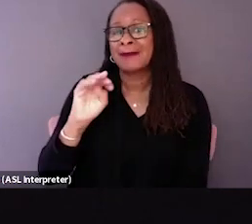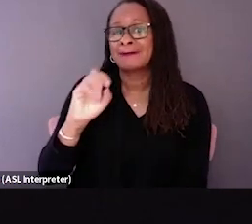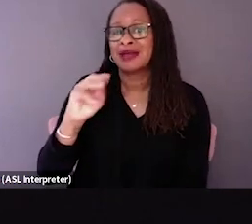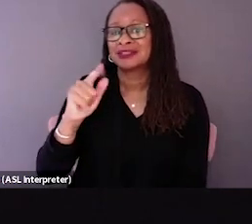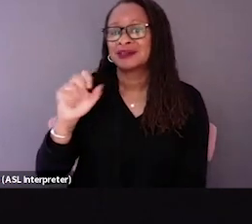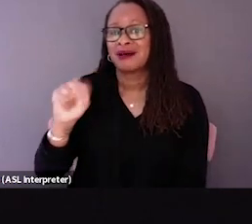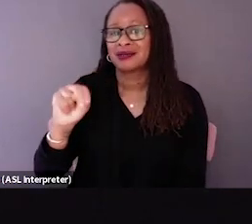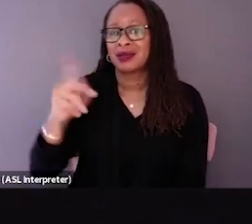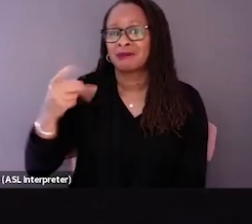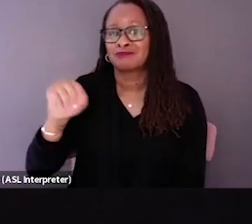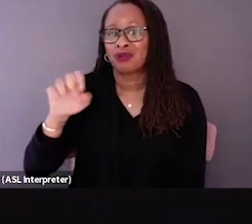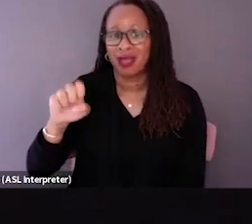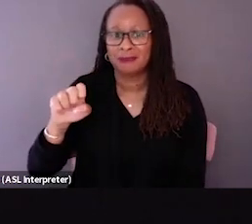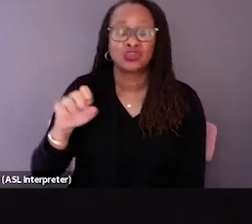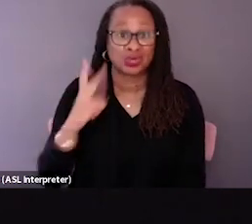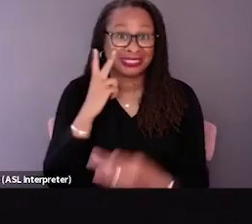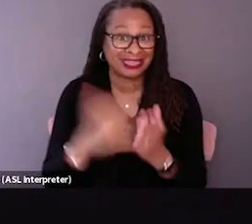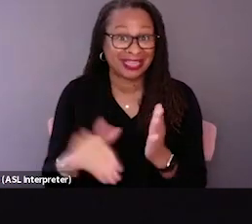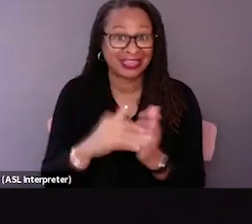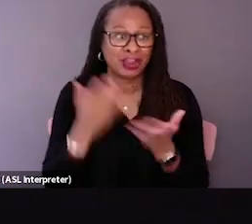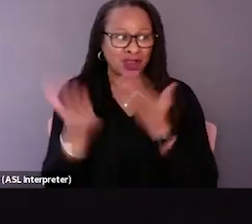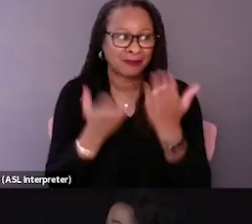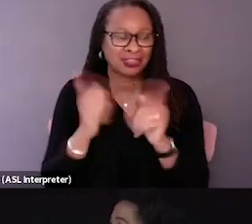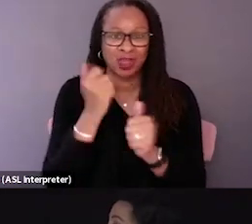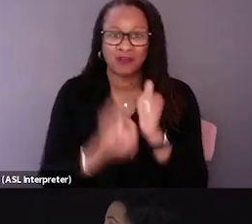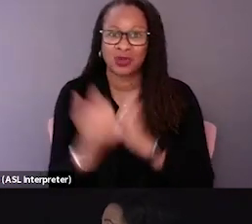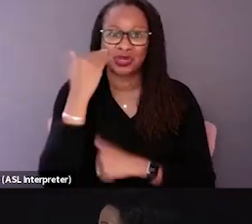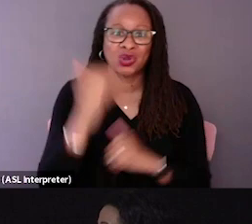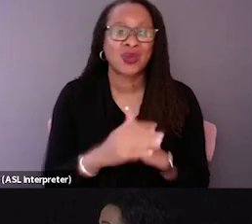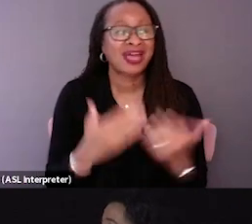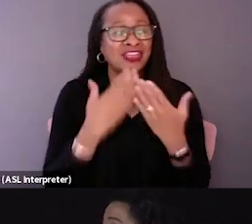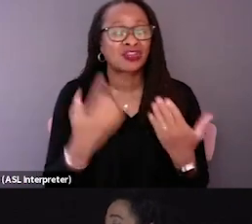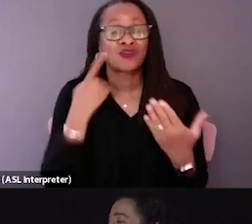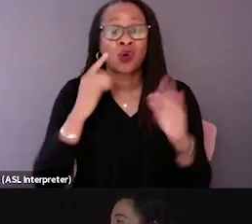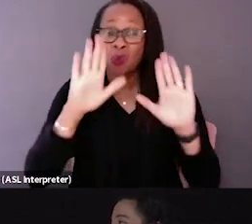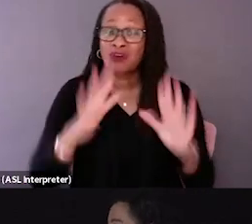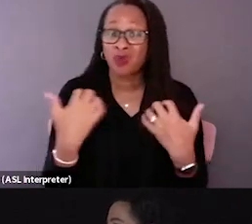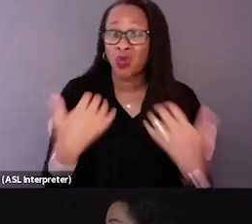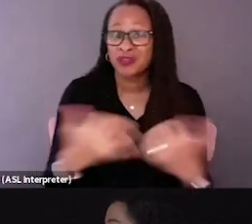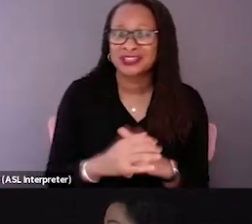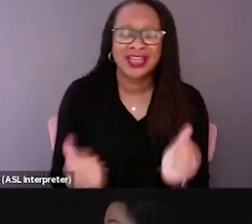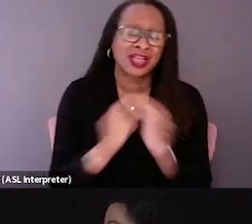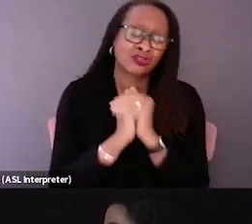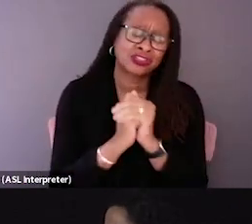and recommend it to everyone, you know. Thank you so much for being such a great audience. Thank you both so much for being here, and congratulations again on a beautiful movie.